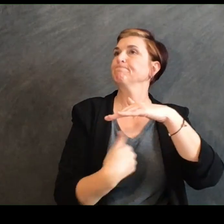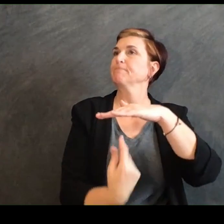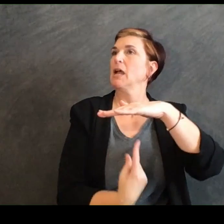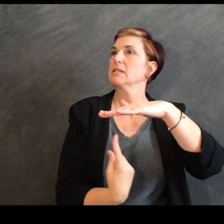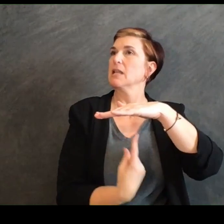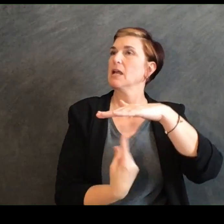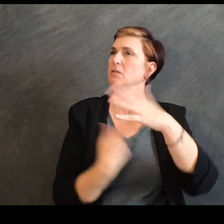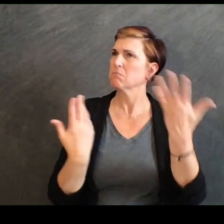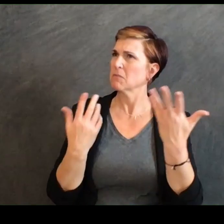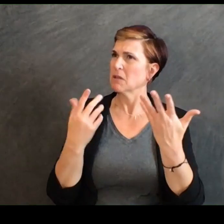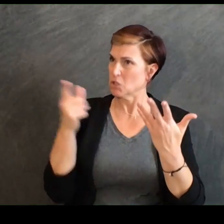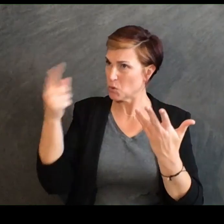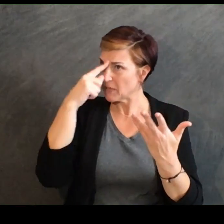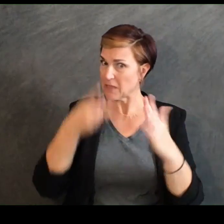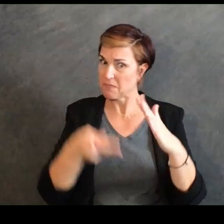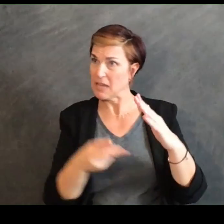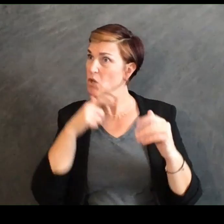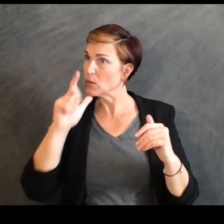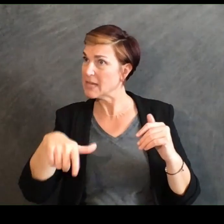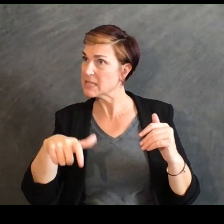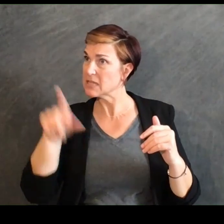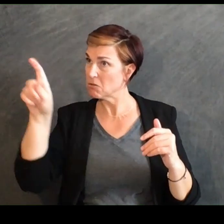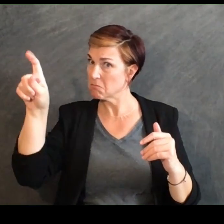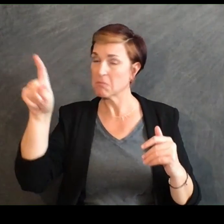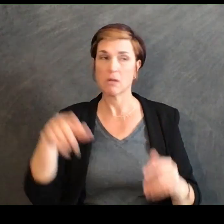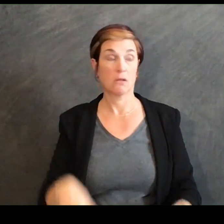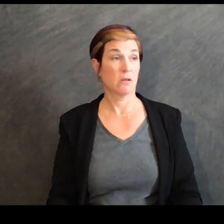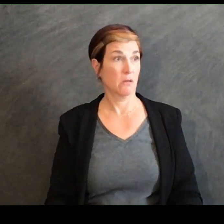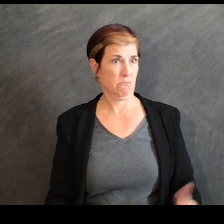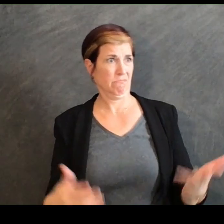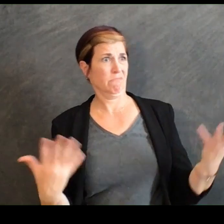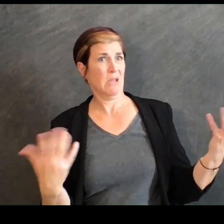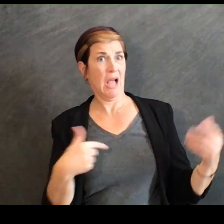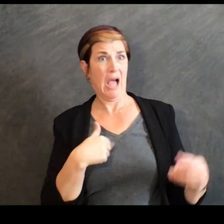be well I don't know that I had exposure but I don't have any of the symptoms and